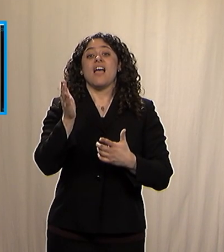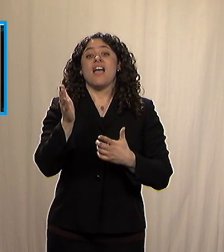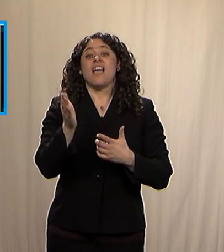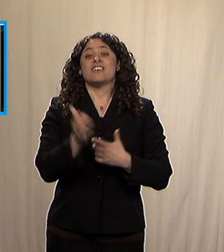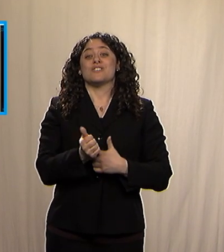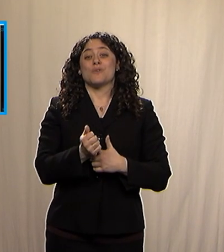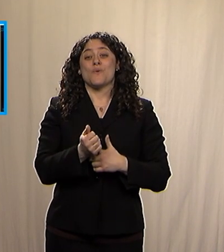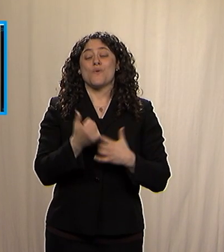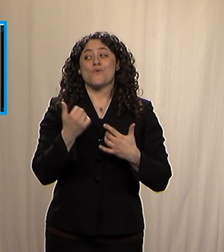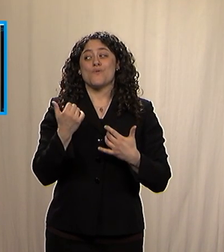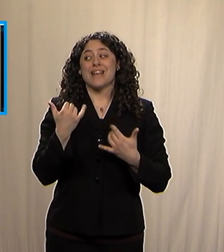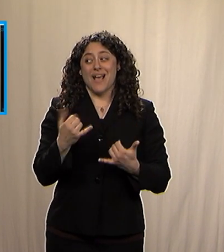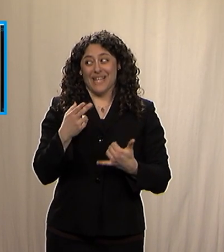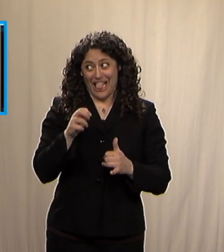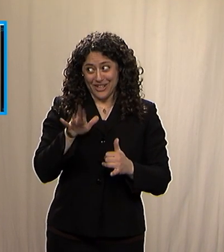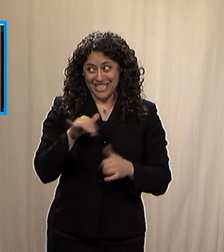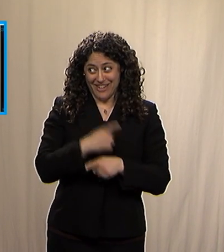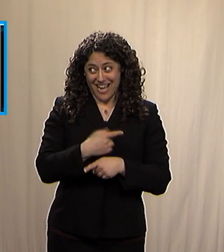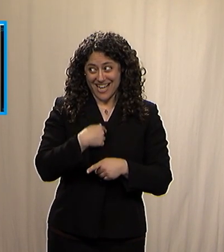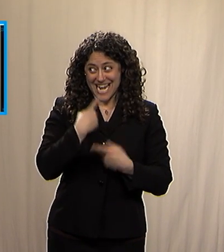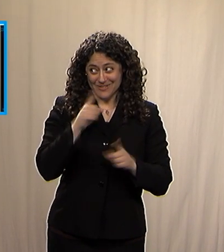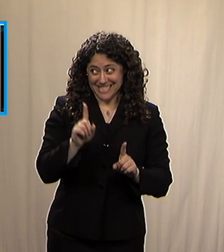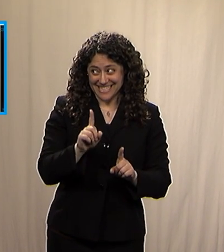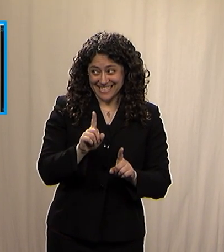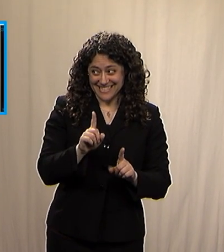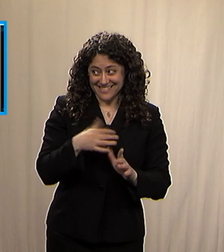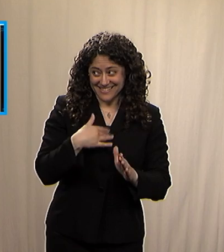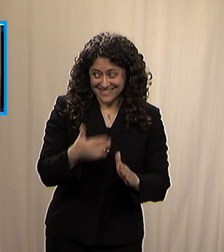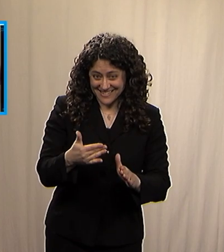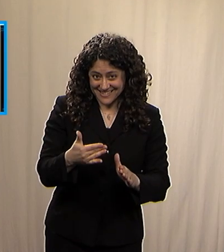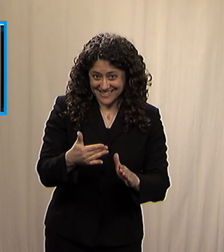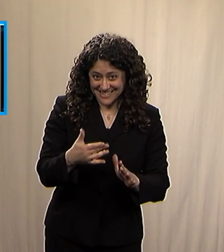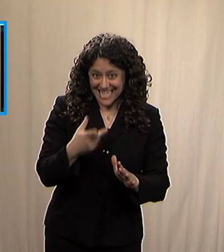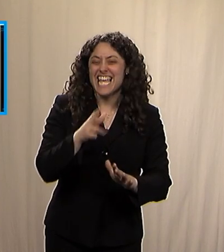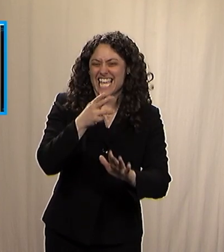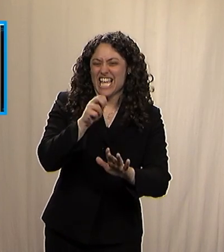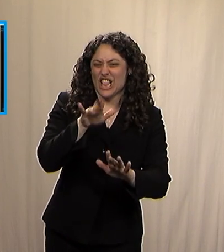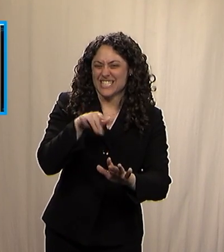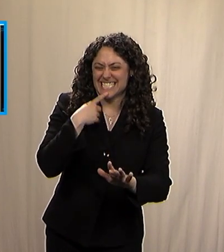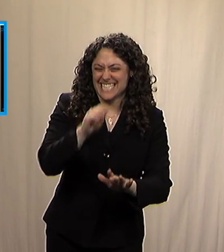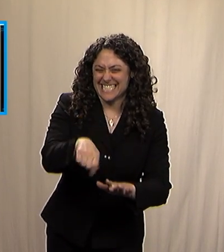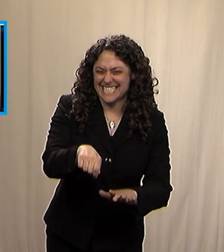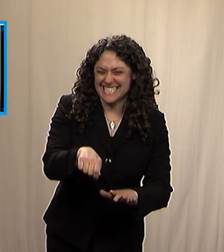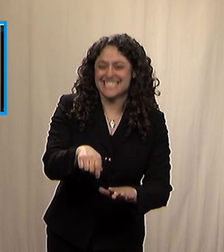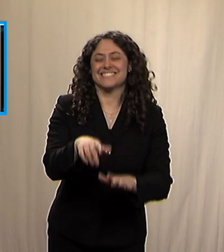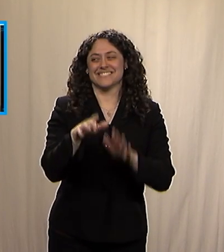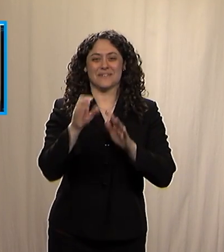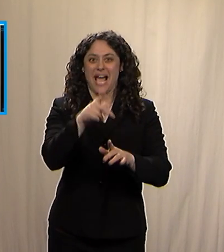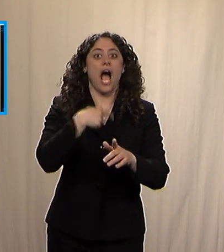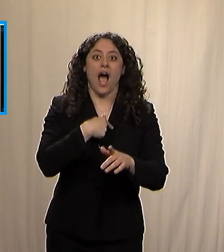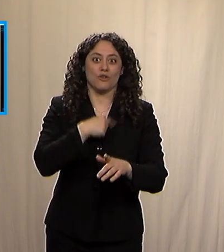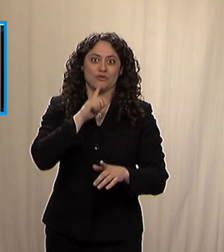Right, Hillary? I think. Yes. She's telling me. I'm just following orders here.